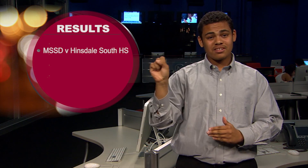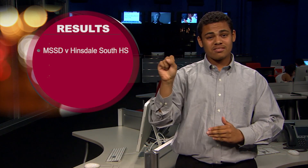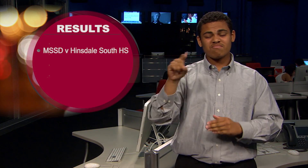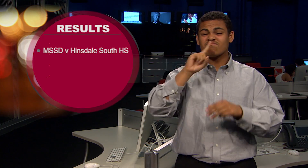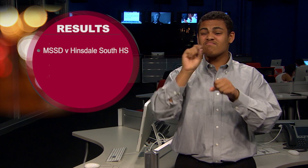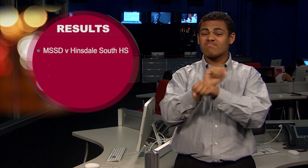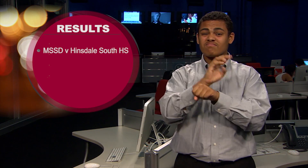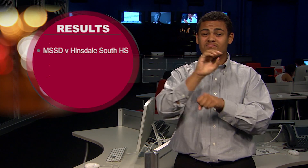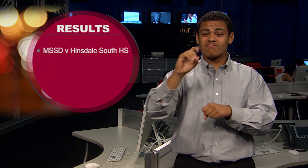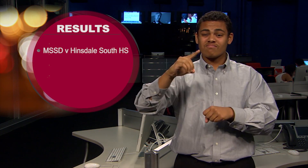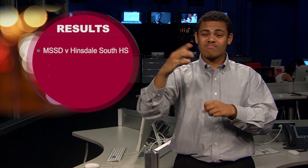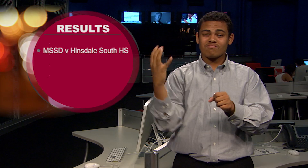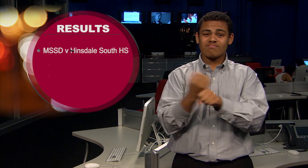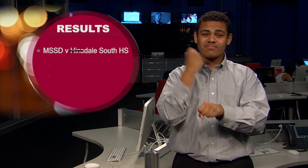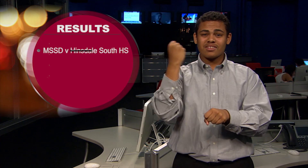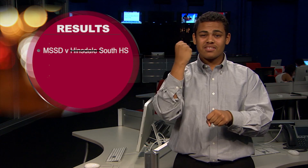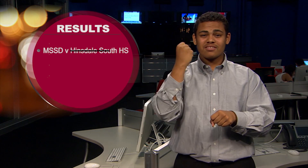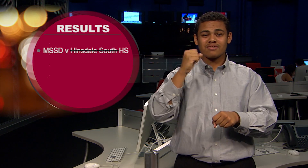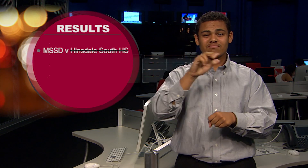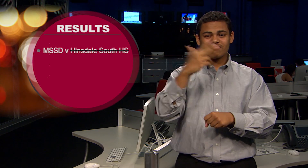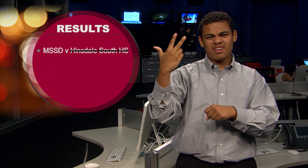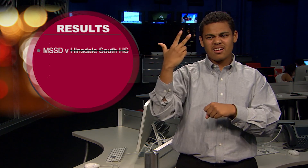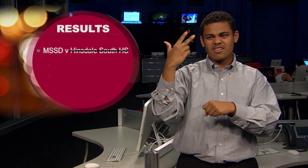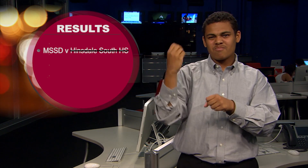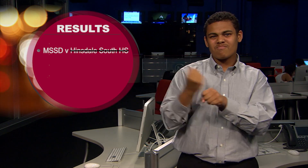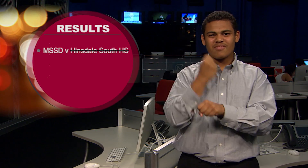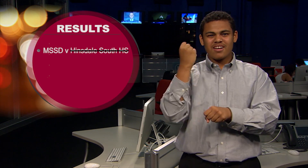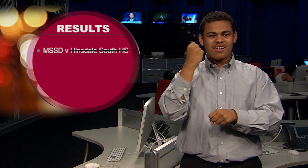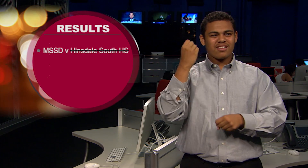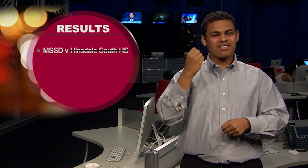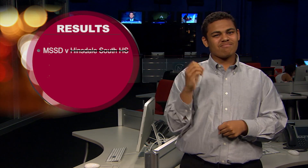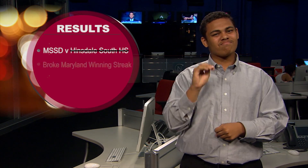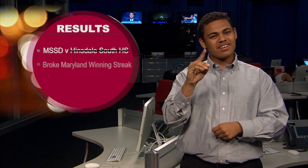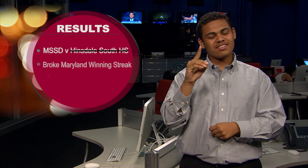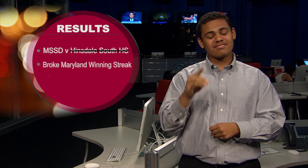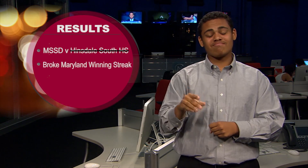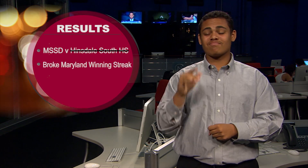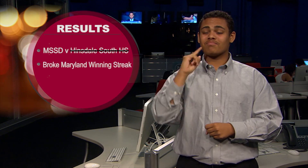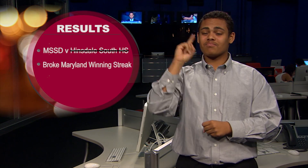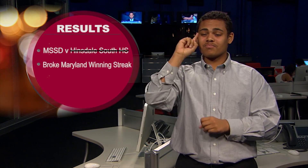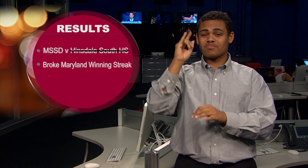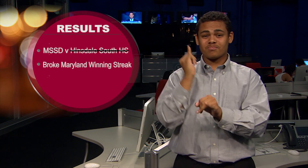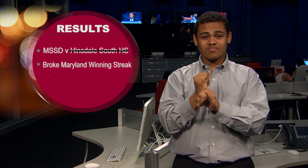SOUTH HIGH SCHOOL. M-S-S-D CLINCHED THE WIN. THIS IS THEIR THIRD TIME WINNING -- BREAKING